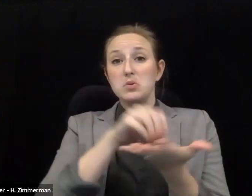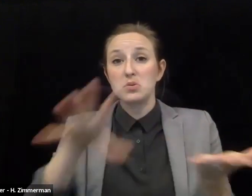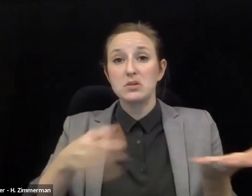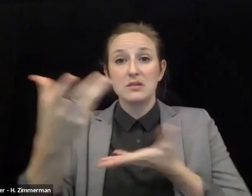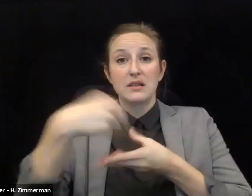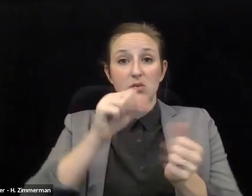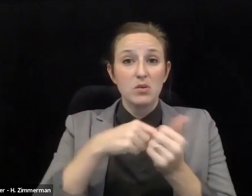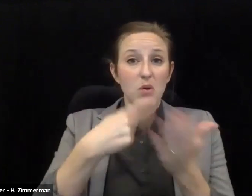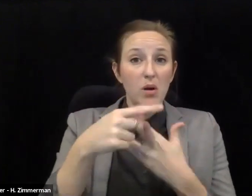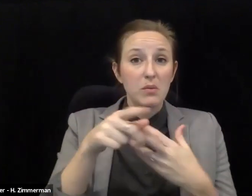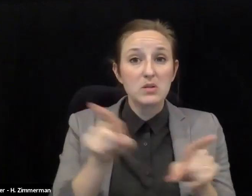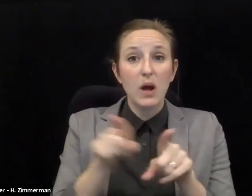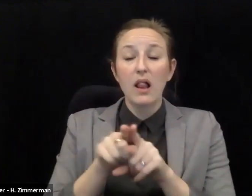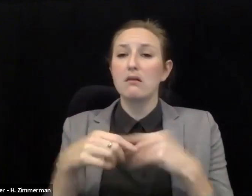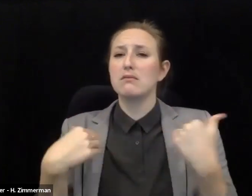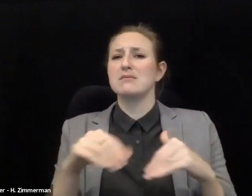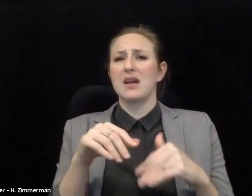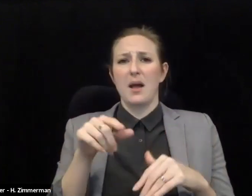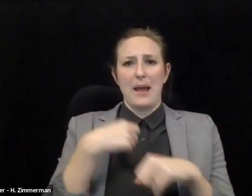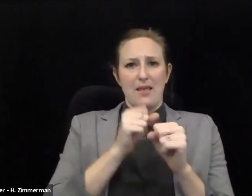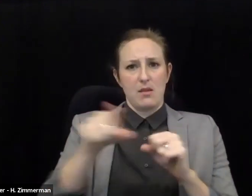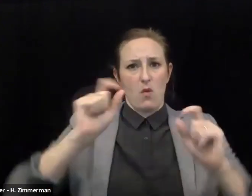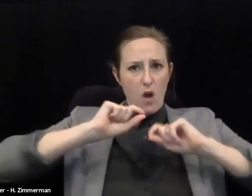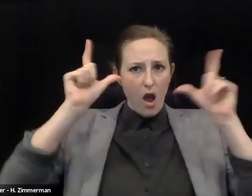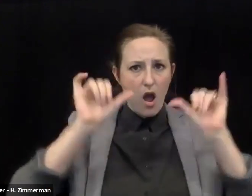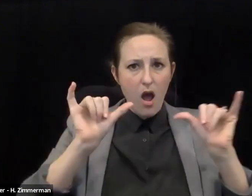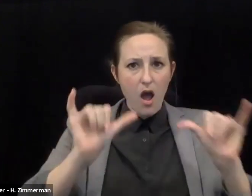opened our eyes to all the benefits that are from pure virtual